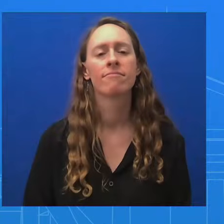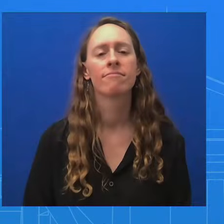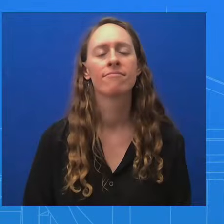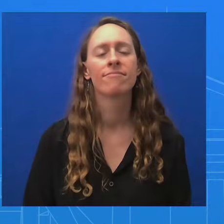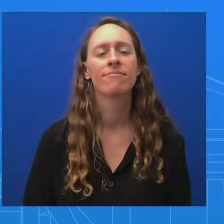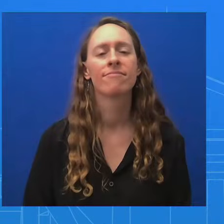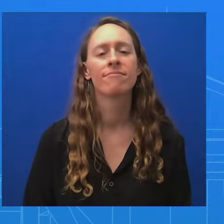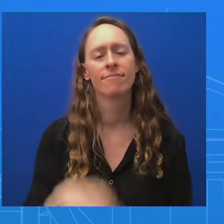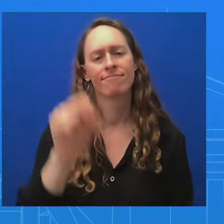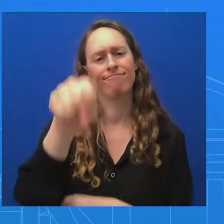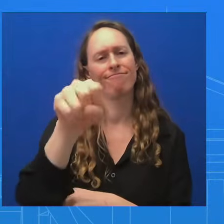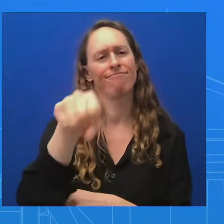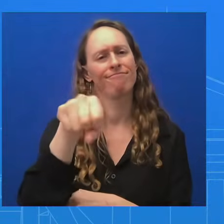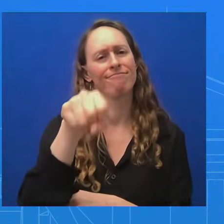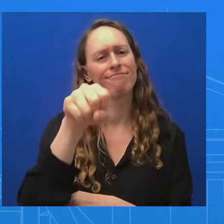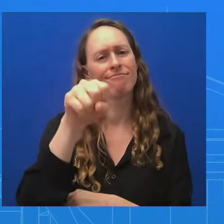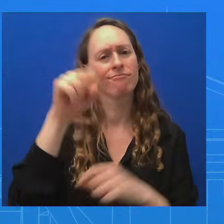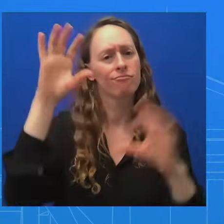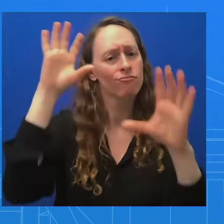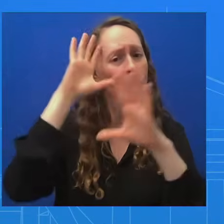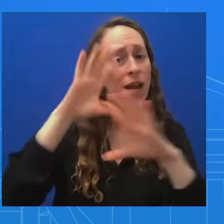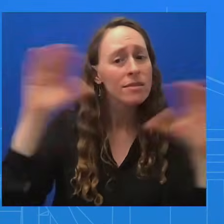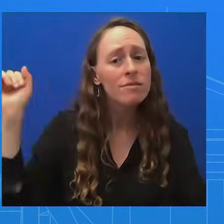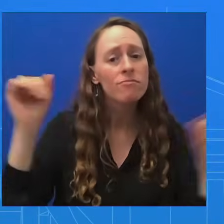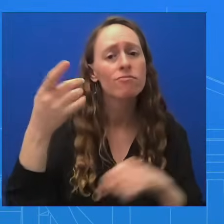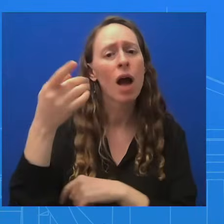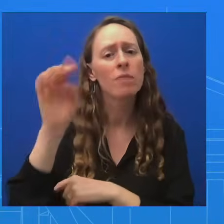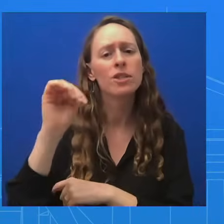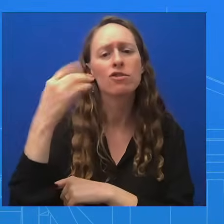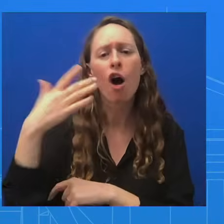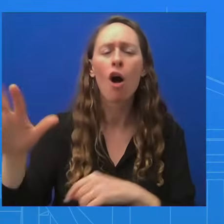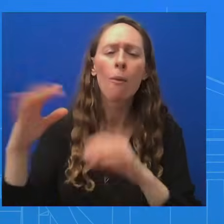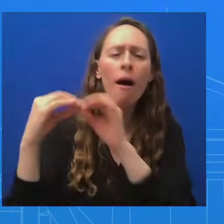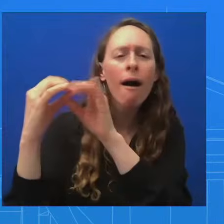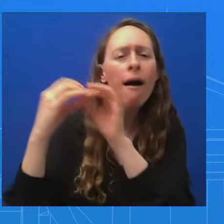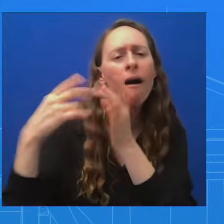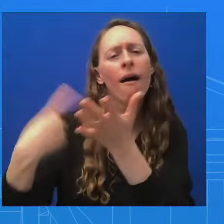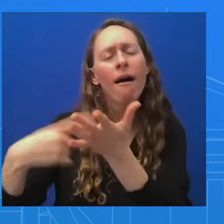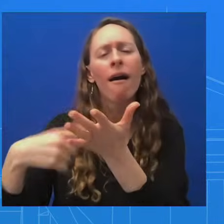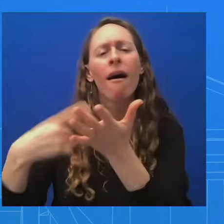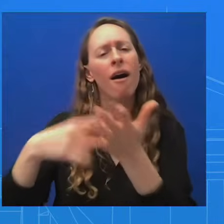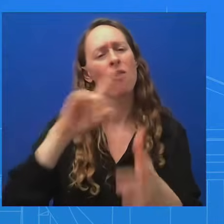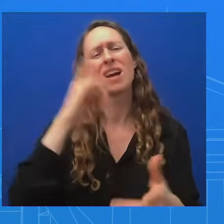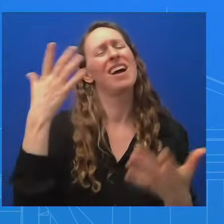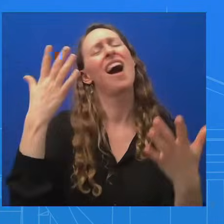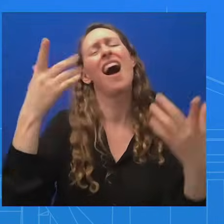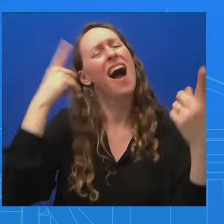and reiterated his strong belief in that possibility. Ms. Jean-Pierre: Go ahead, Aurelia. The Press: Thank you so much.